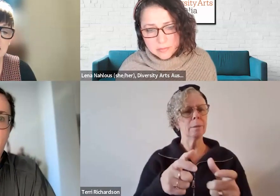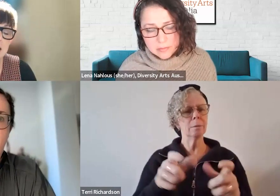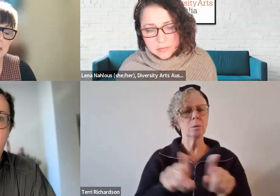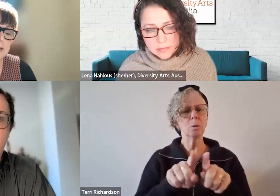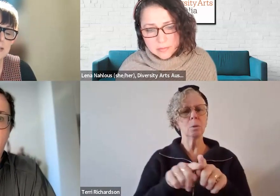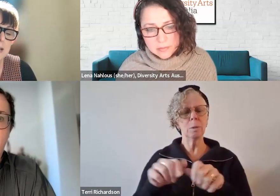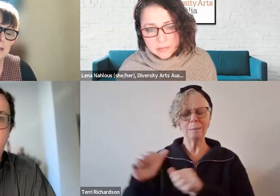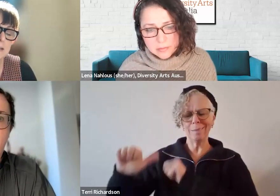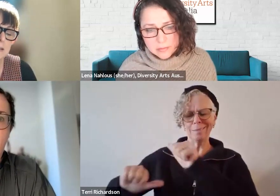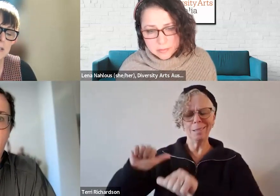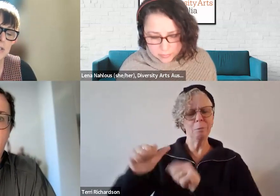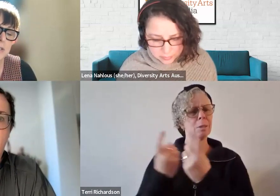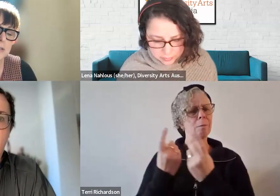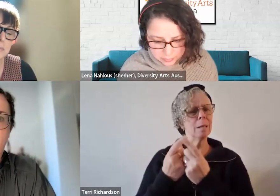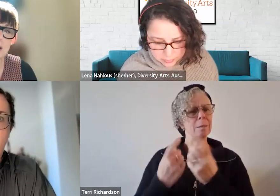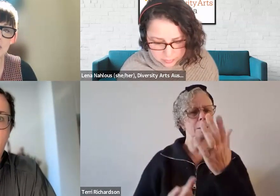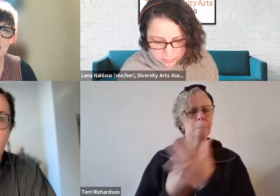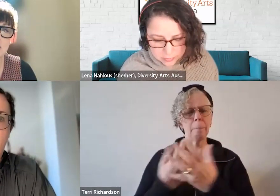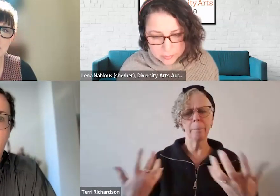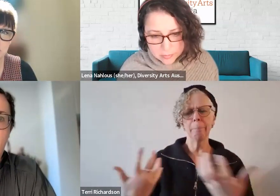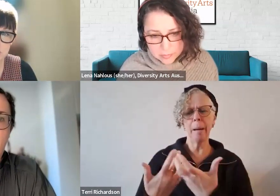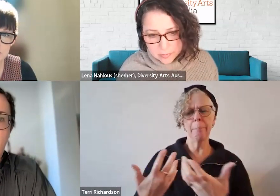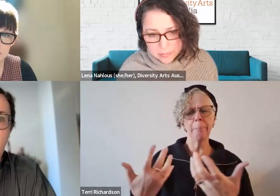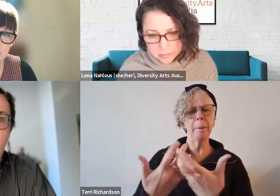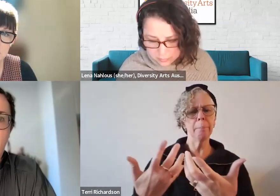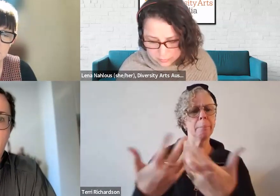And I say that the conditions that matter are sovereignty.